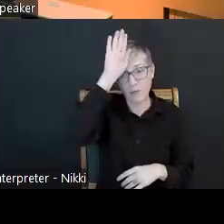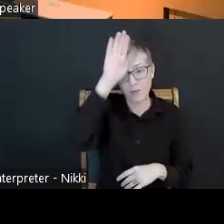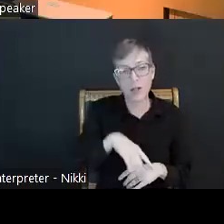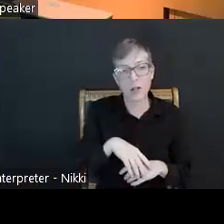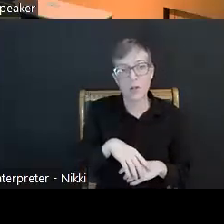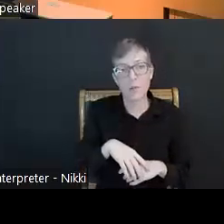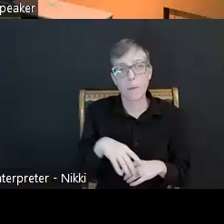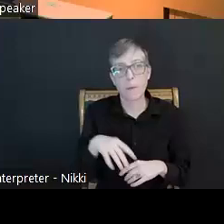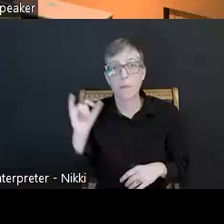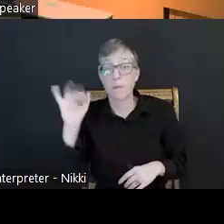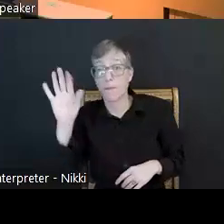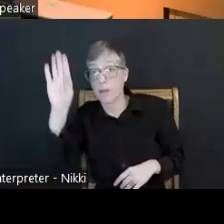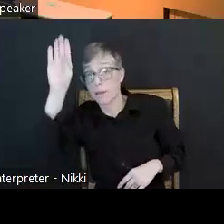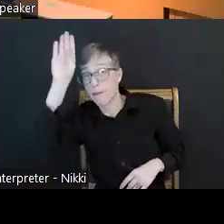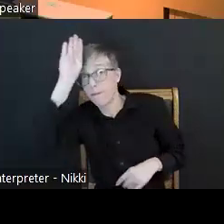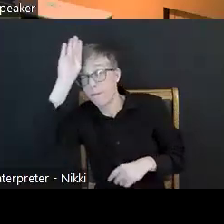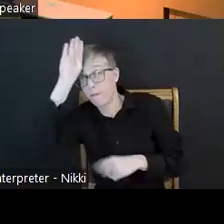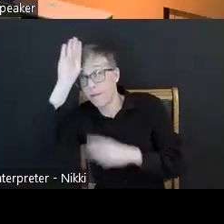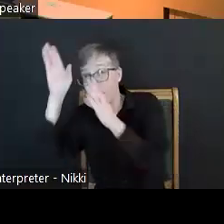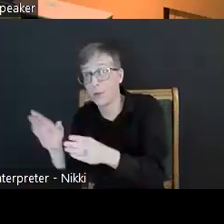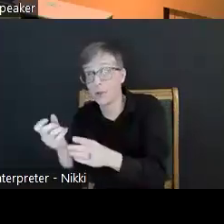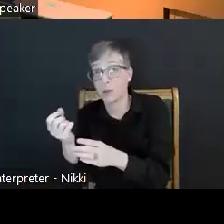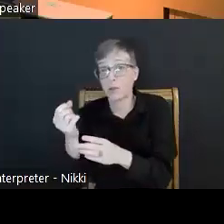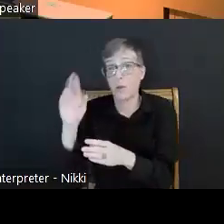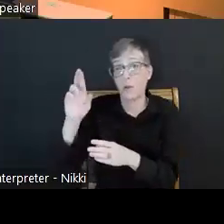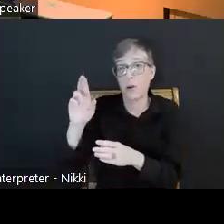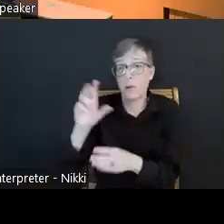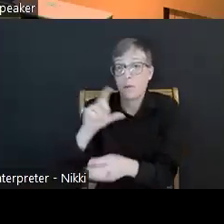is because they have to know how to access hard to access buildings so keeping in mind